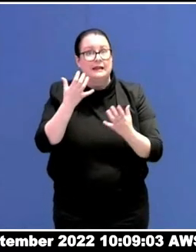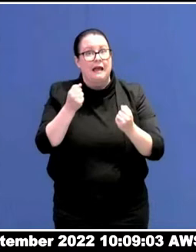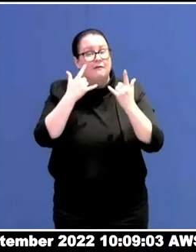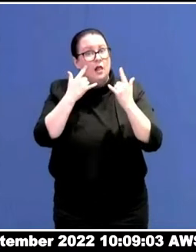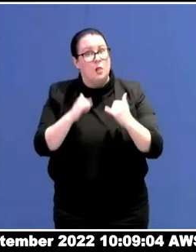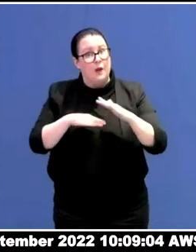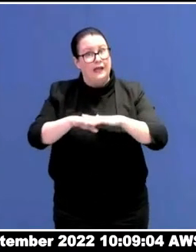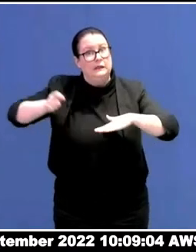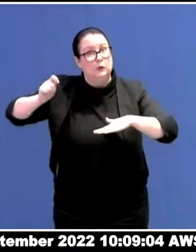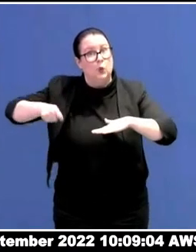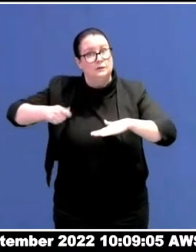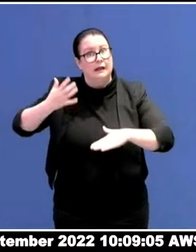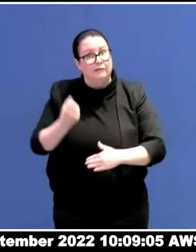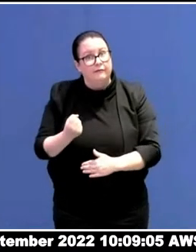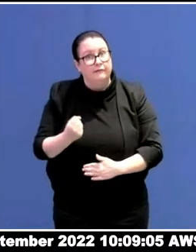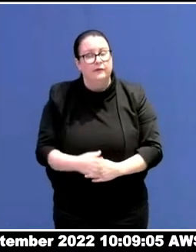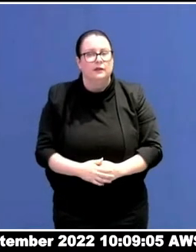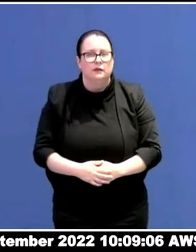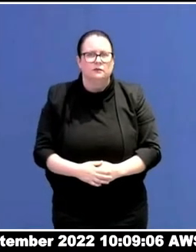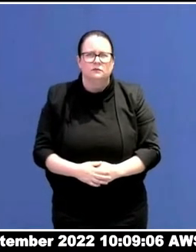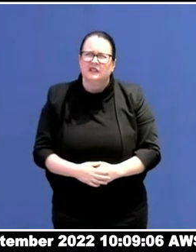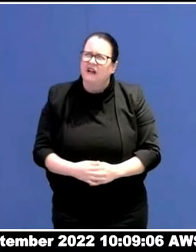I think so, yes.